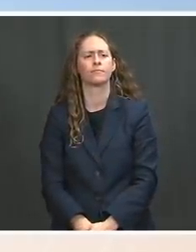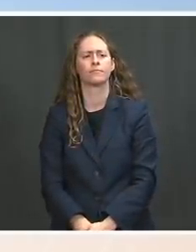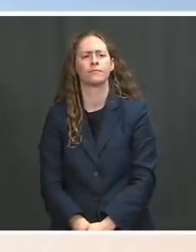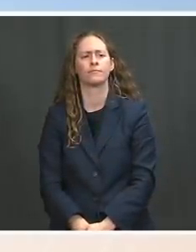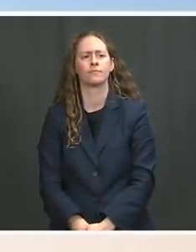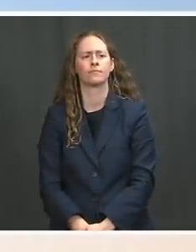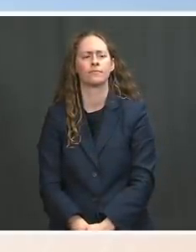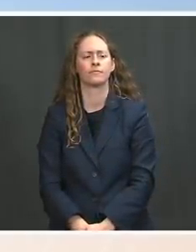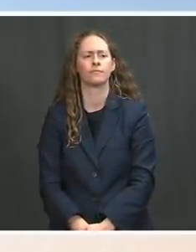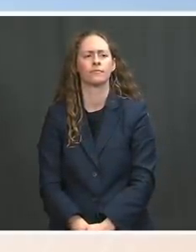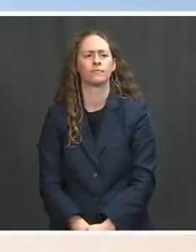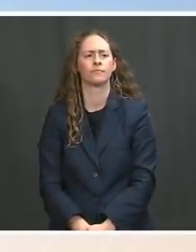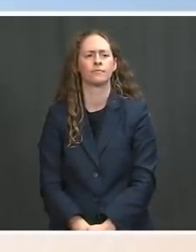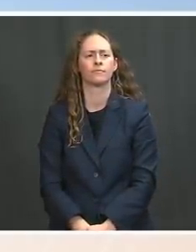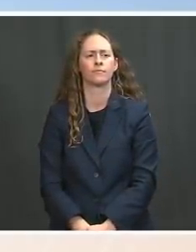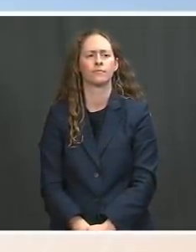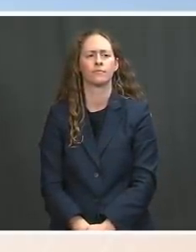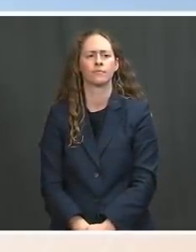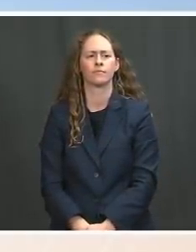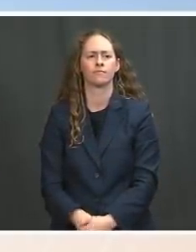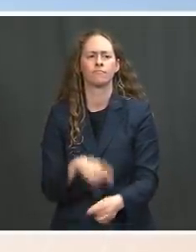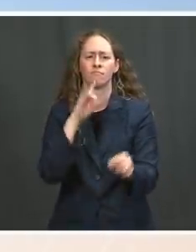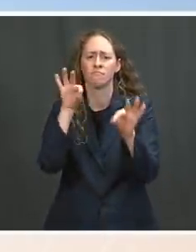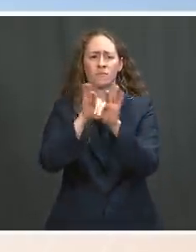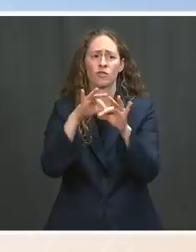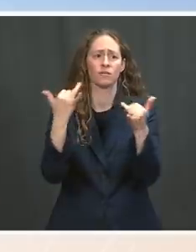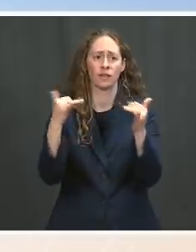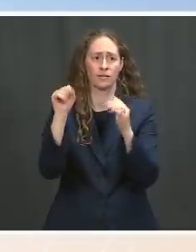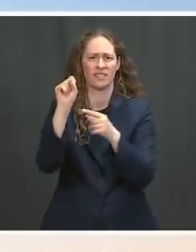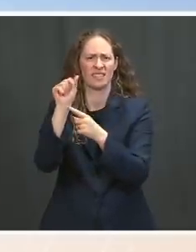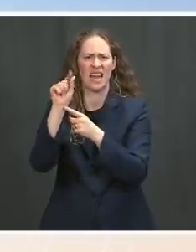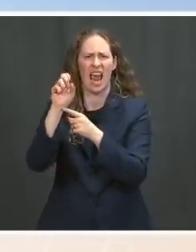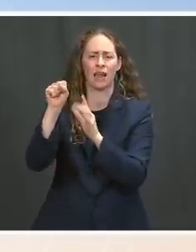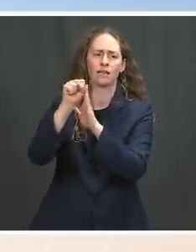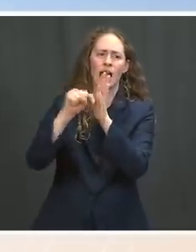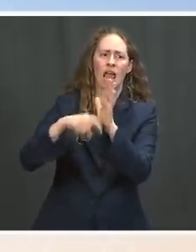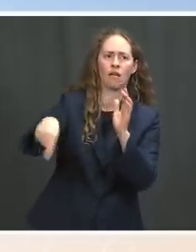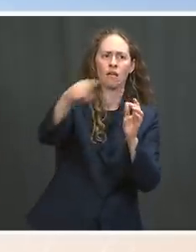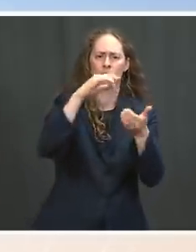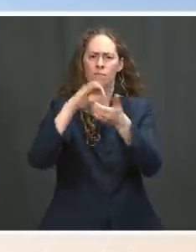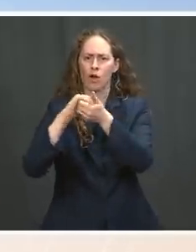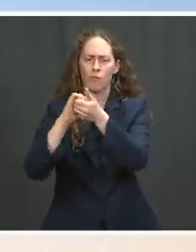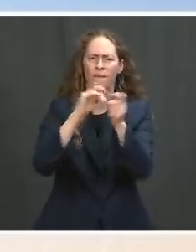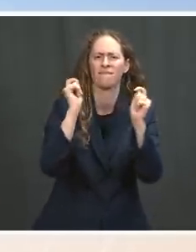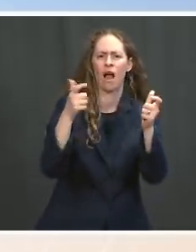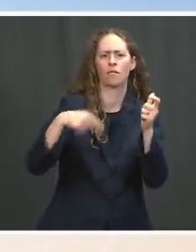to the developing situation like this one. Going forward, we will keep coordinating with our state col-